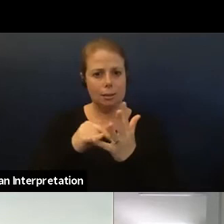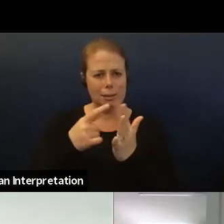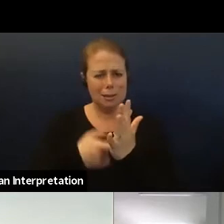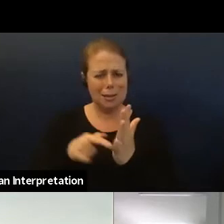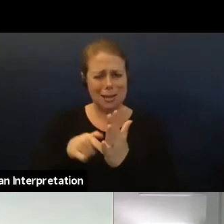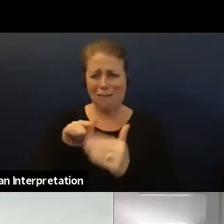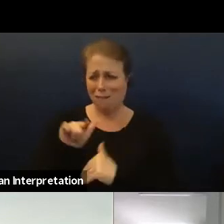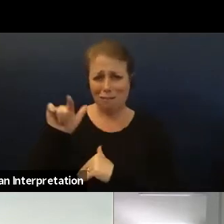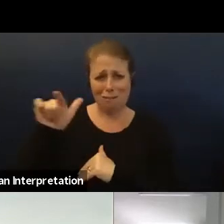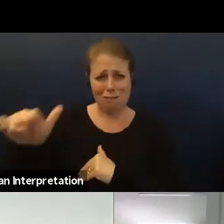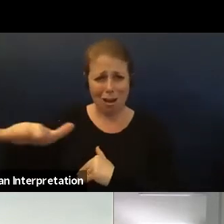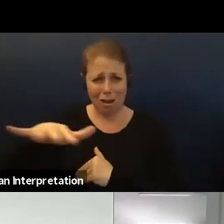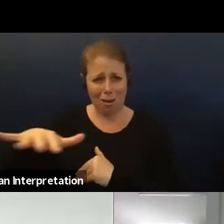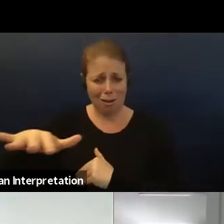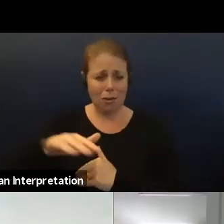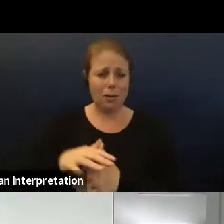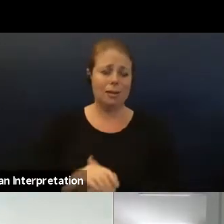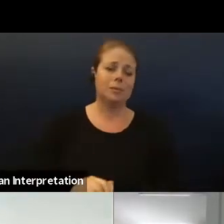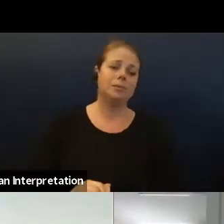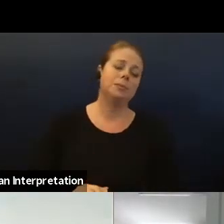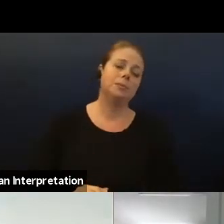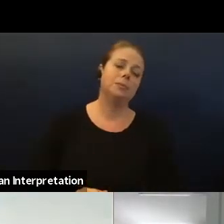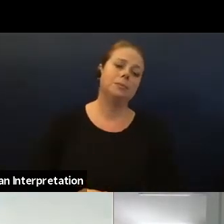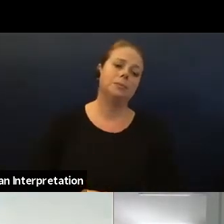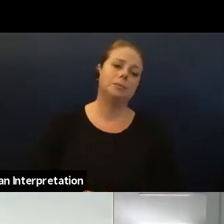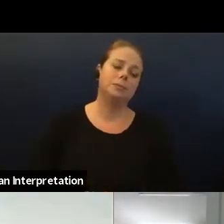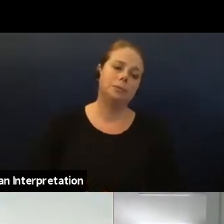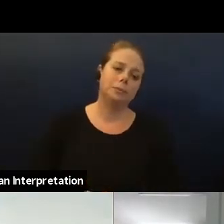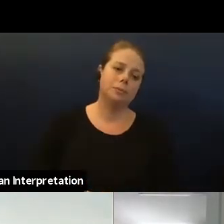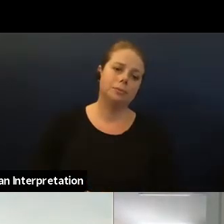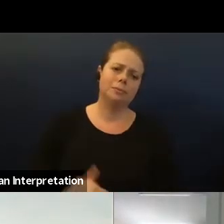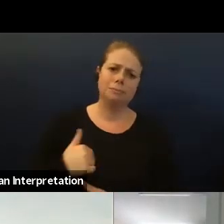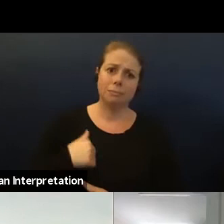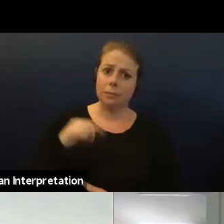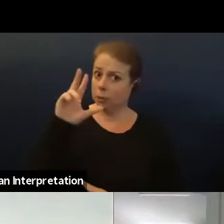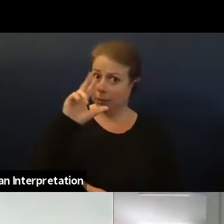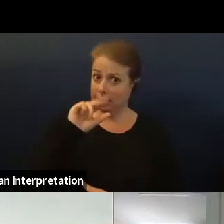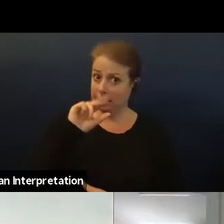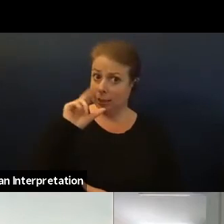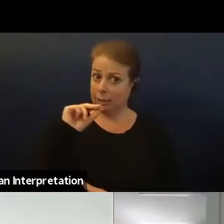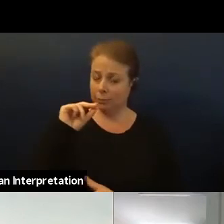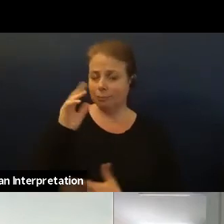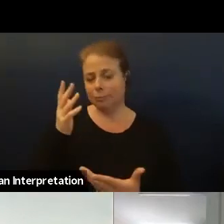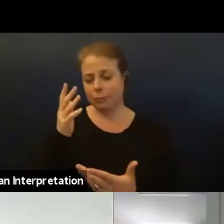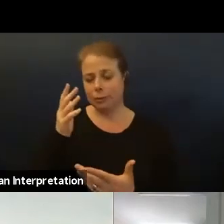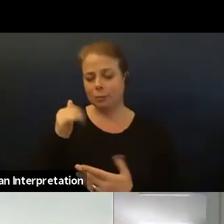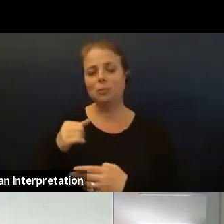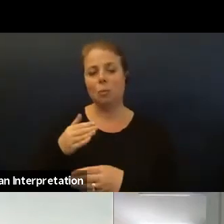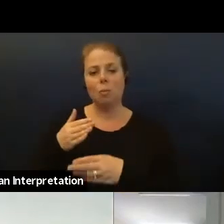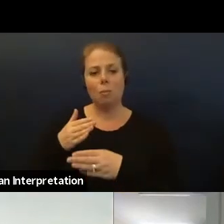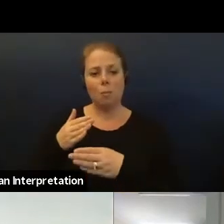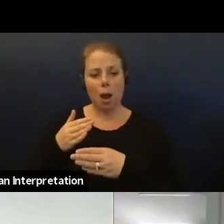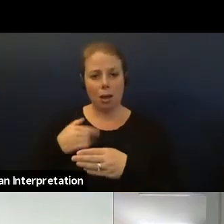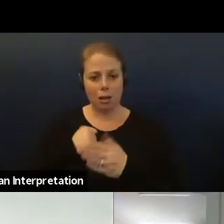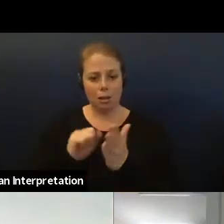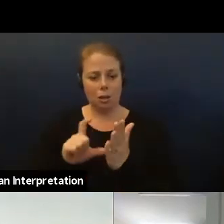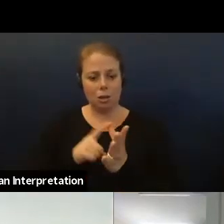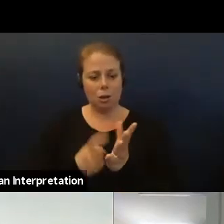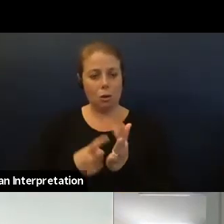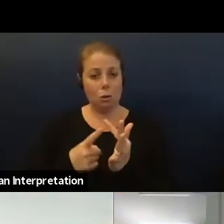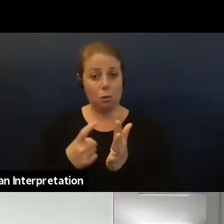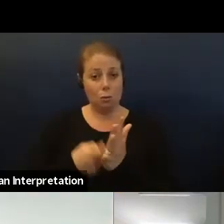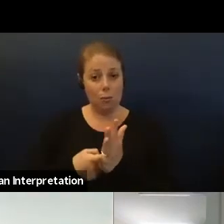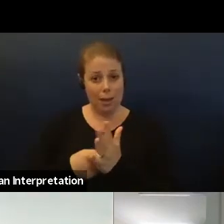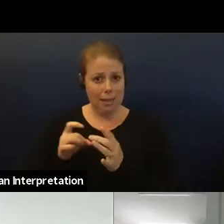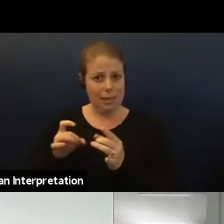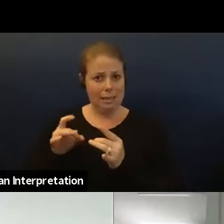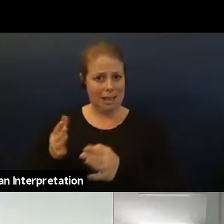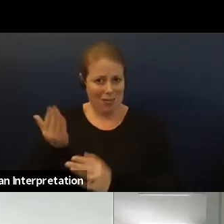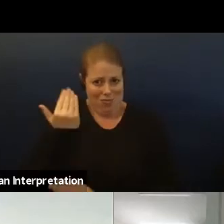and quite young in my career, so at first it felt really daunting. There was a lot of